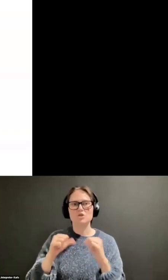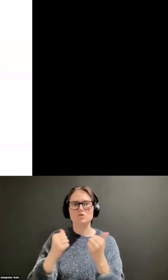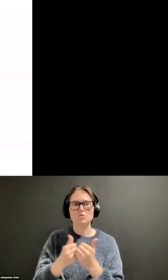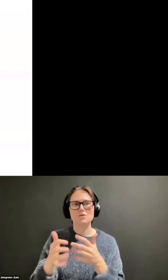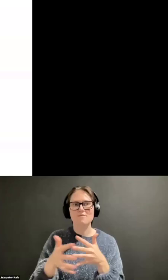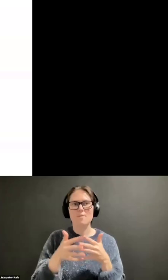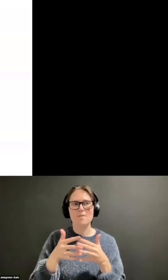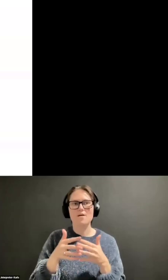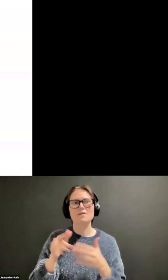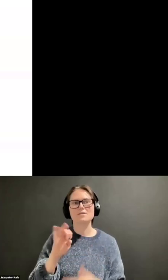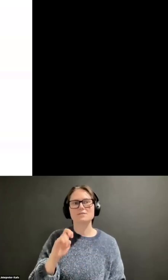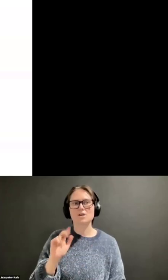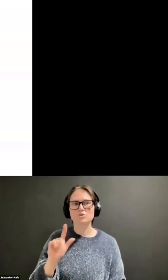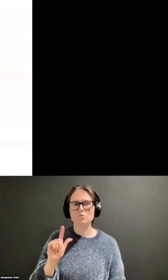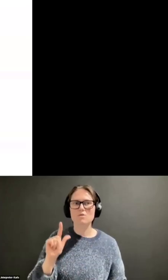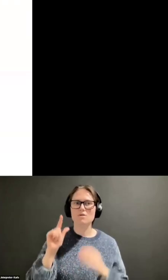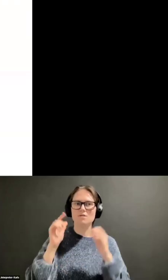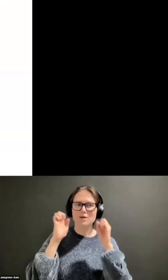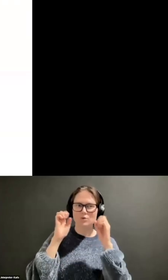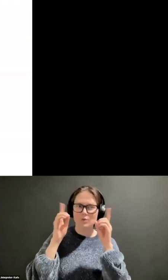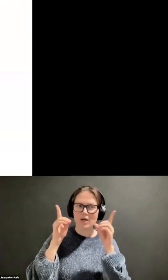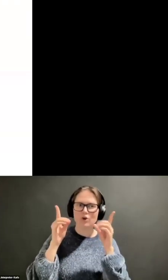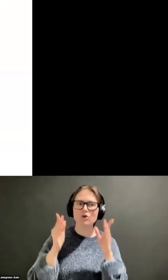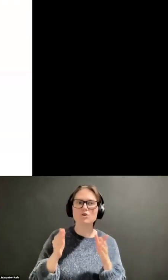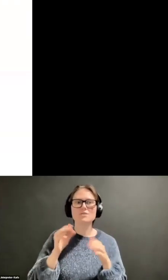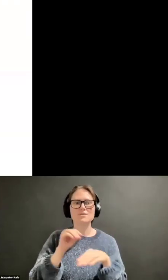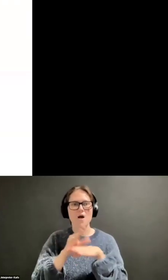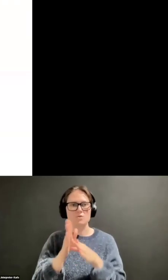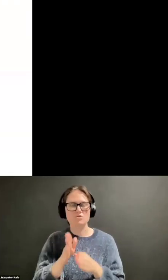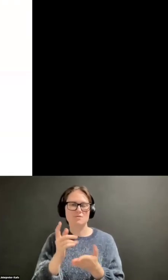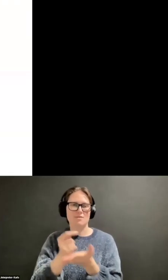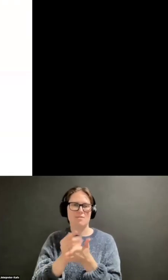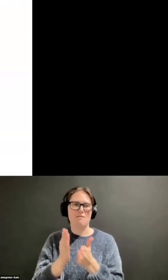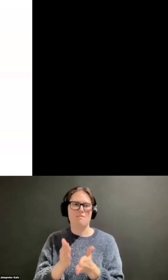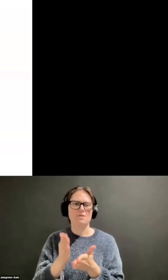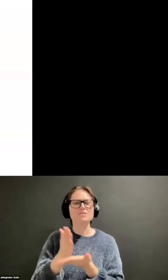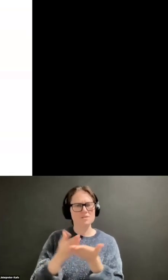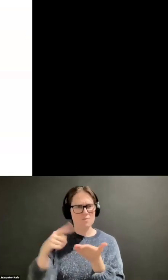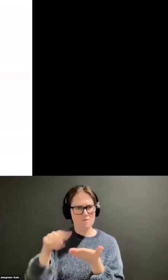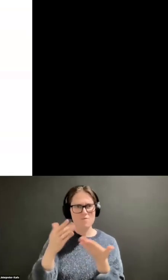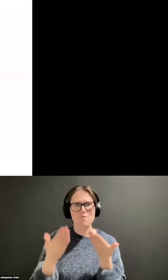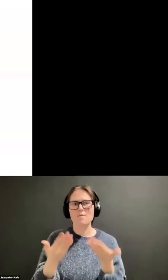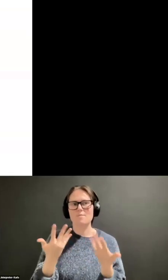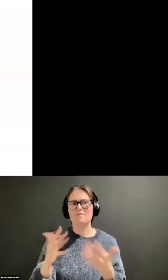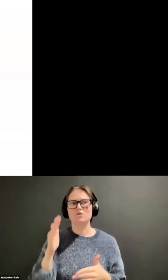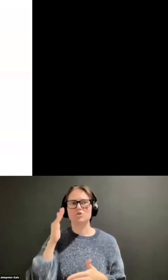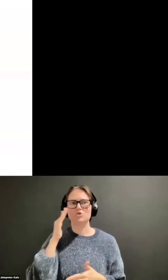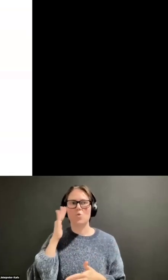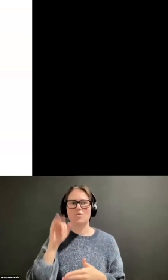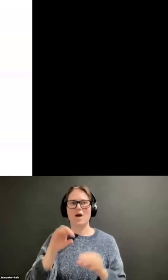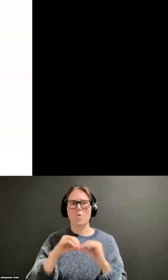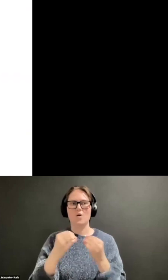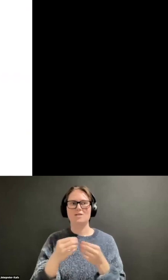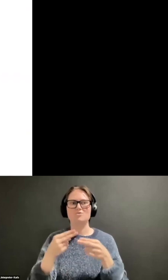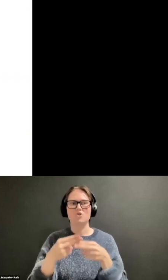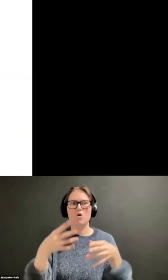Counselors, and Therapists. Some of you may know this organization as ASECT. She's also a member of the